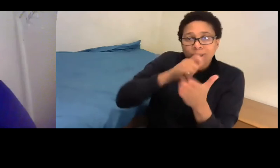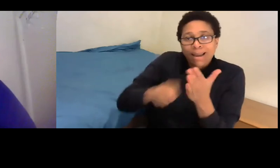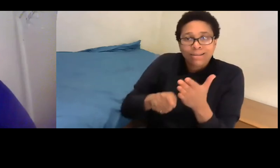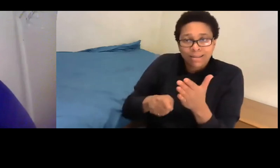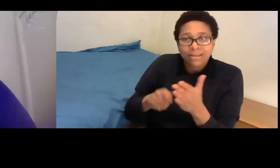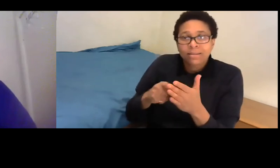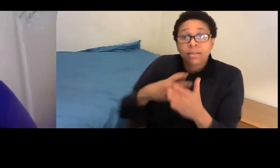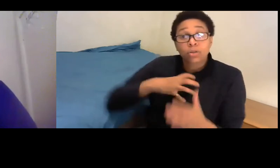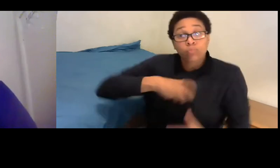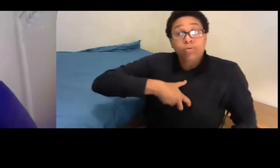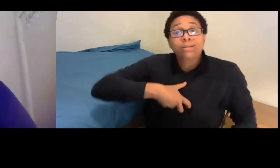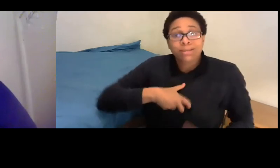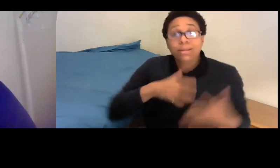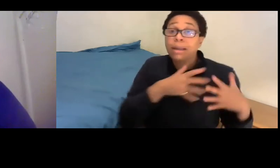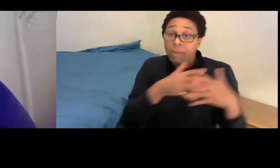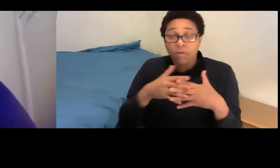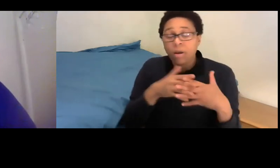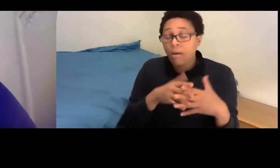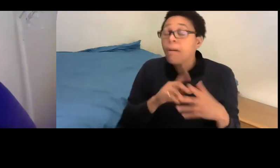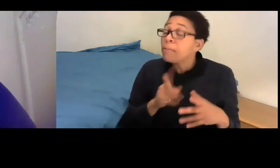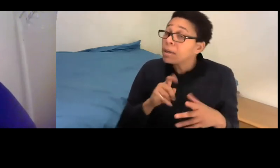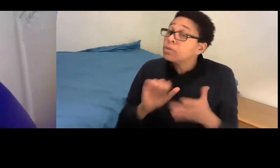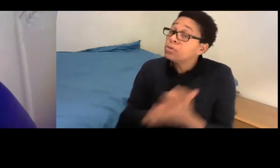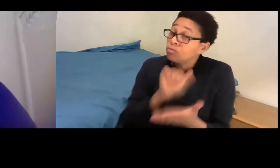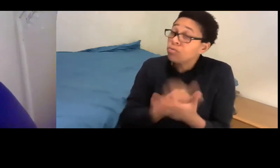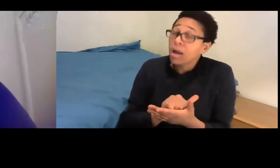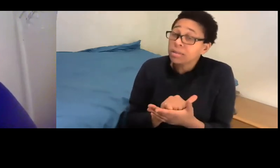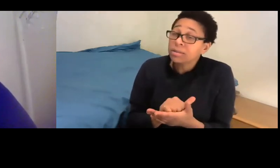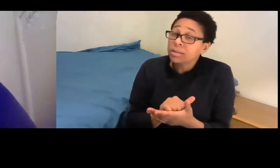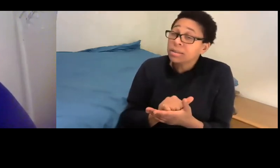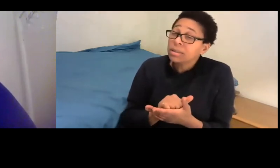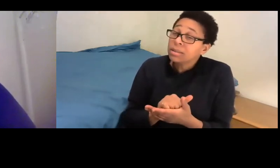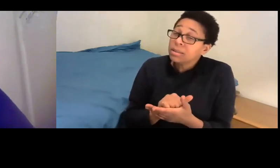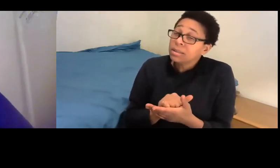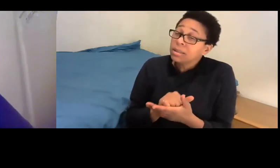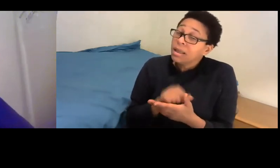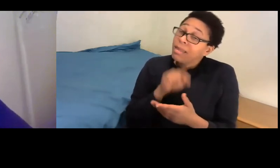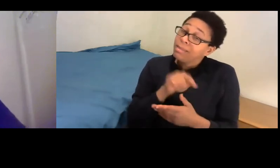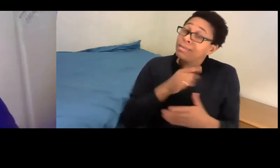creates just various levels of silencing. And I think this is